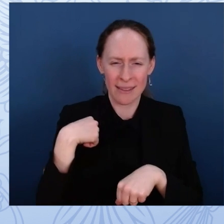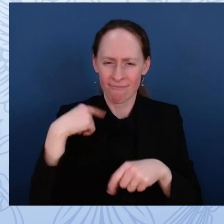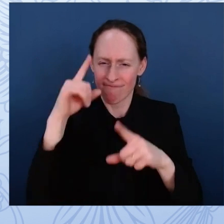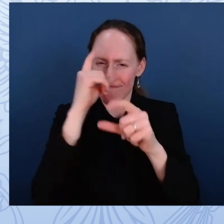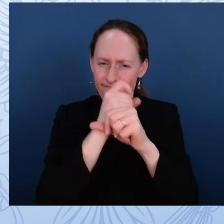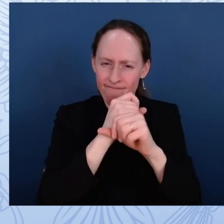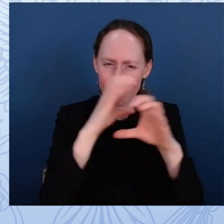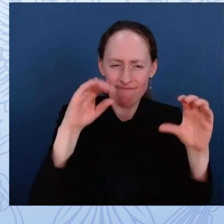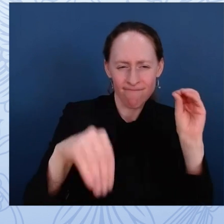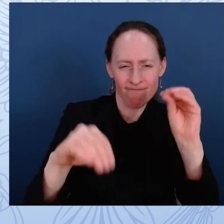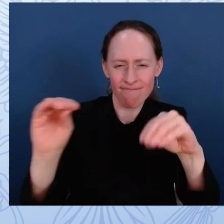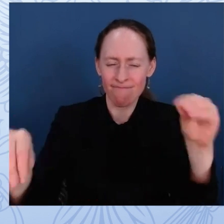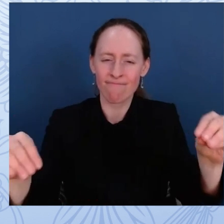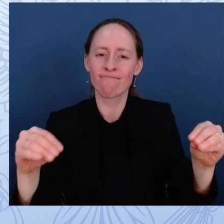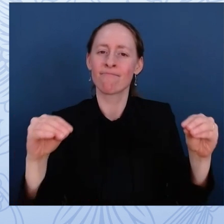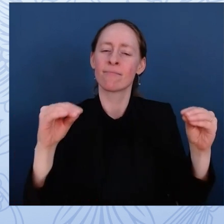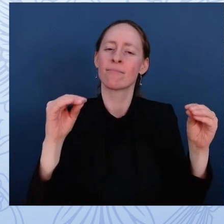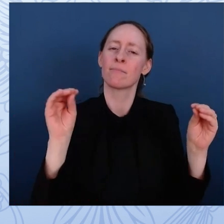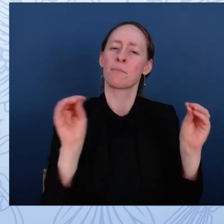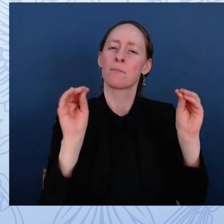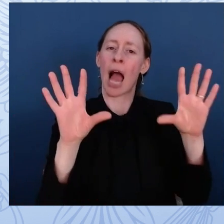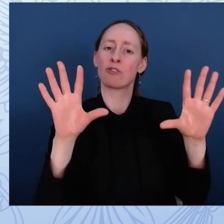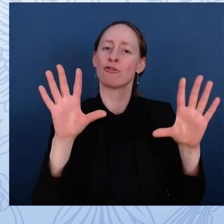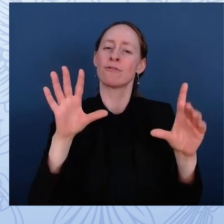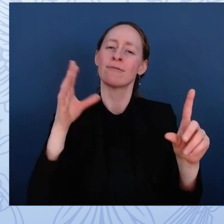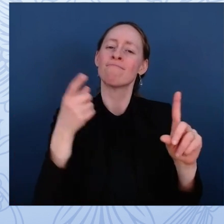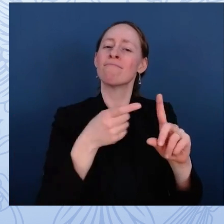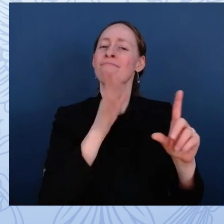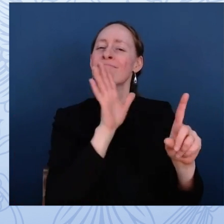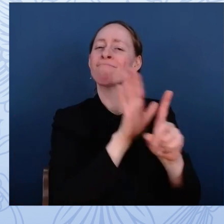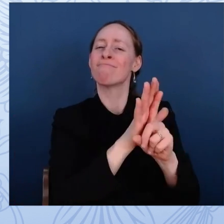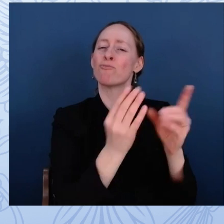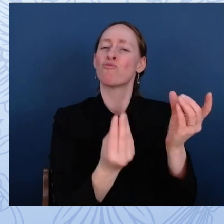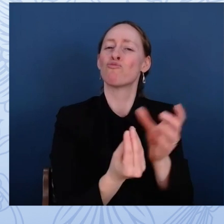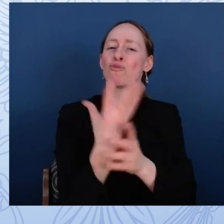Each detail chosen to create a once in a lifetime experience.